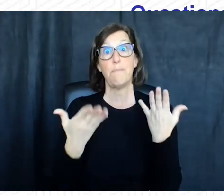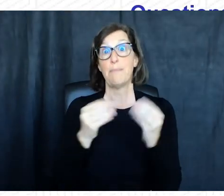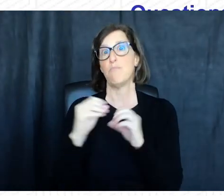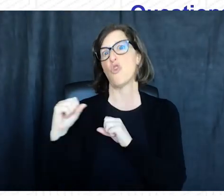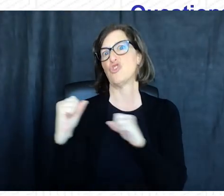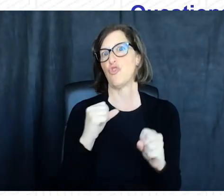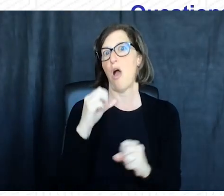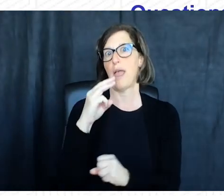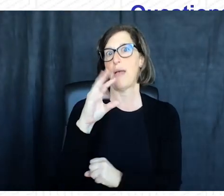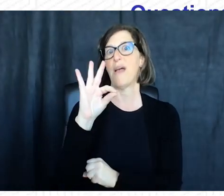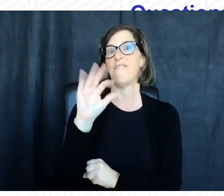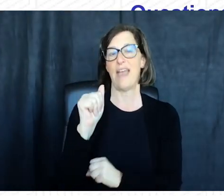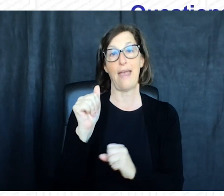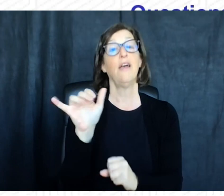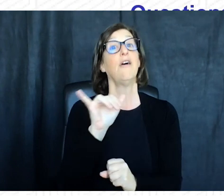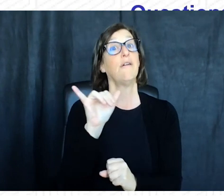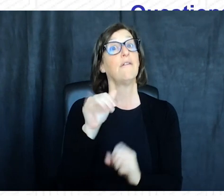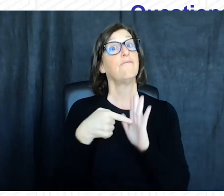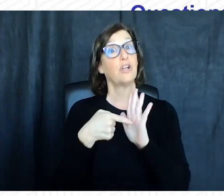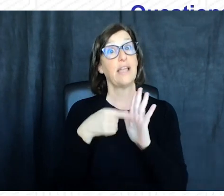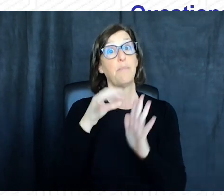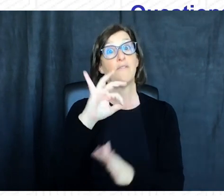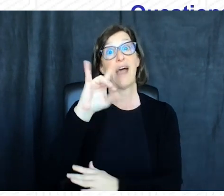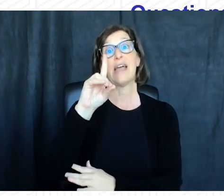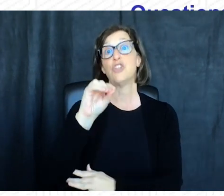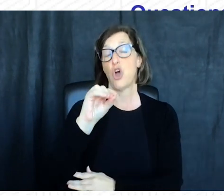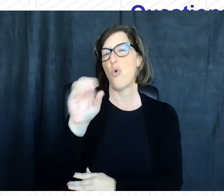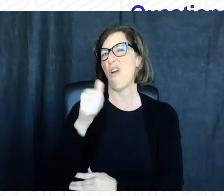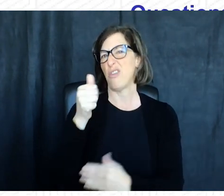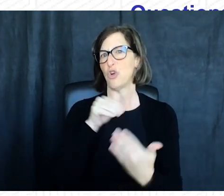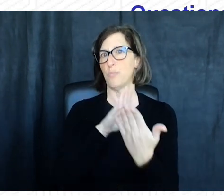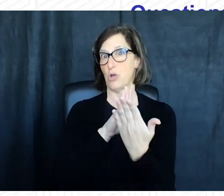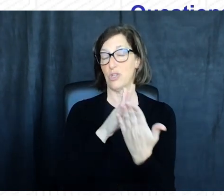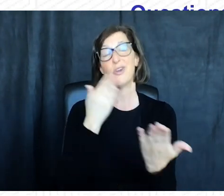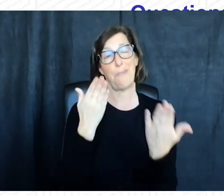like fido or like other mechanisms are likely appropriate.